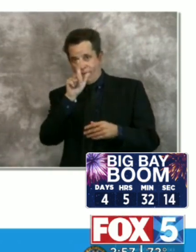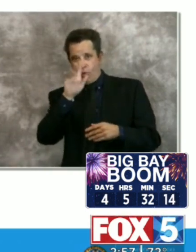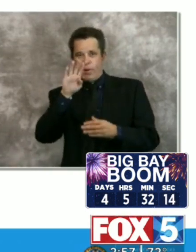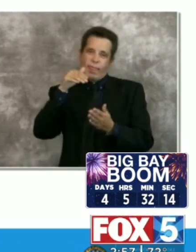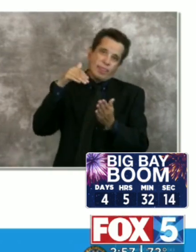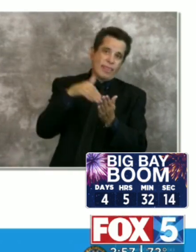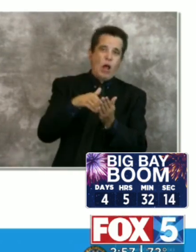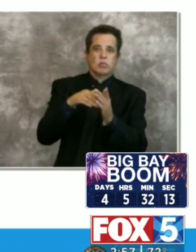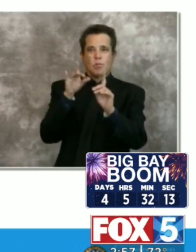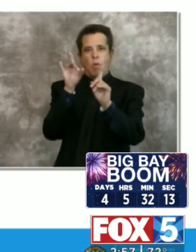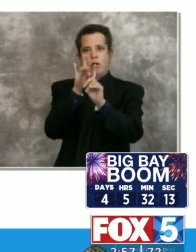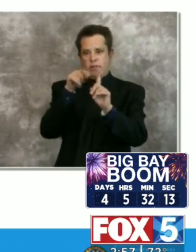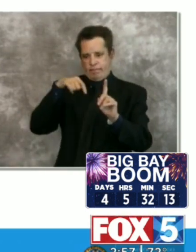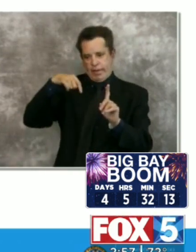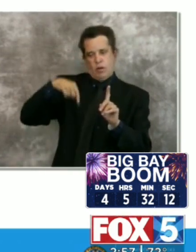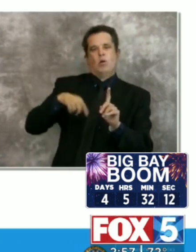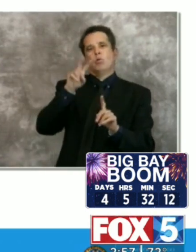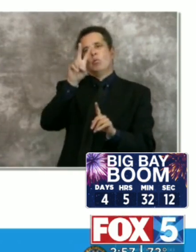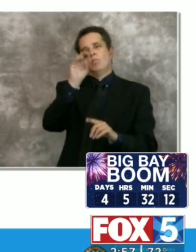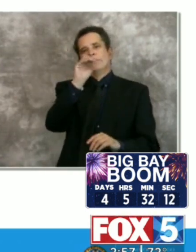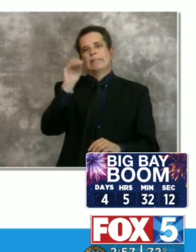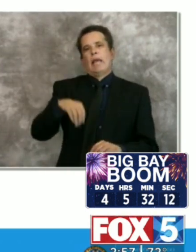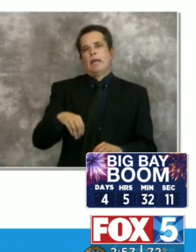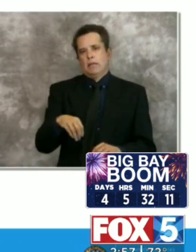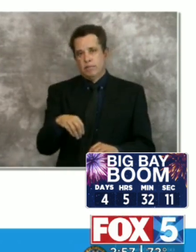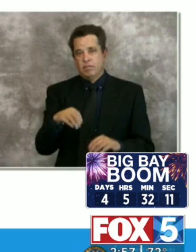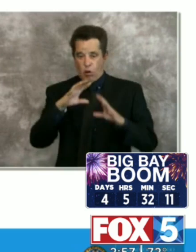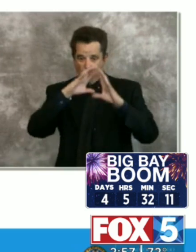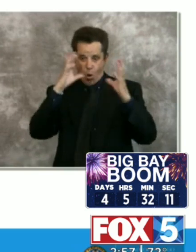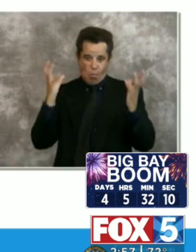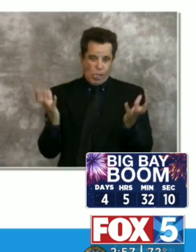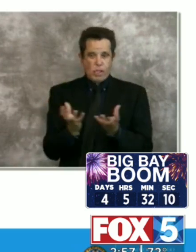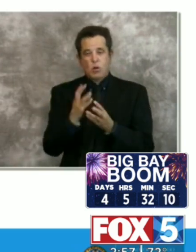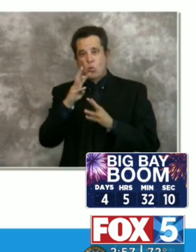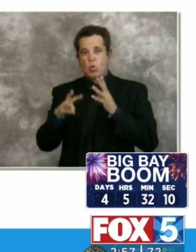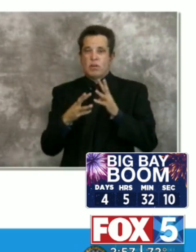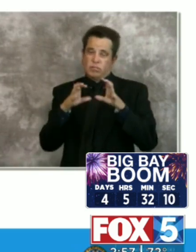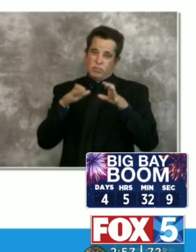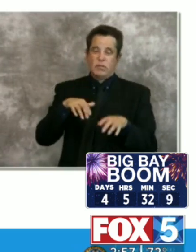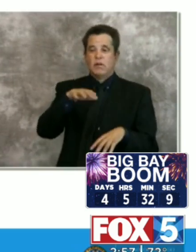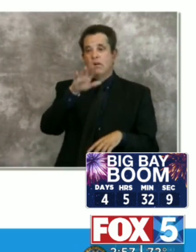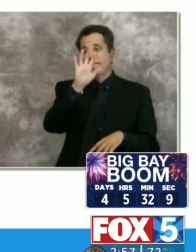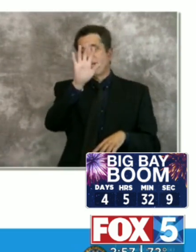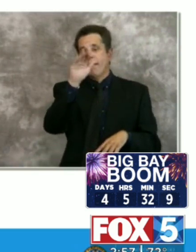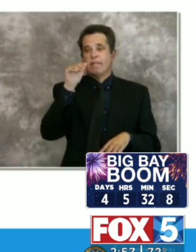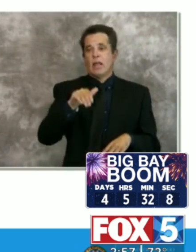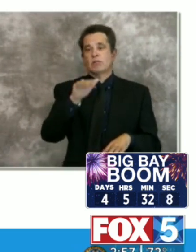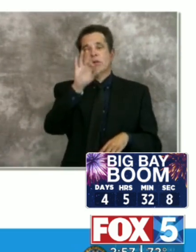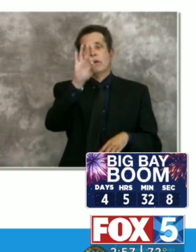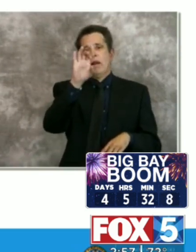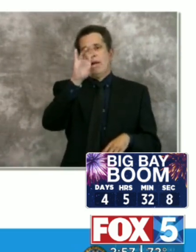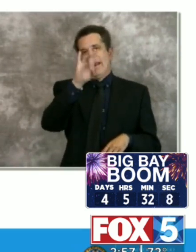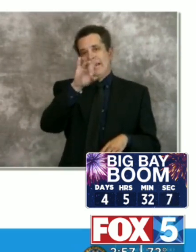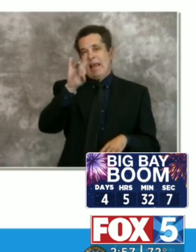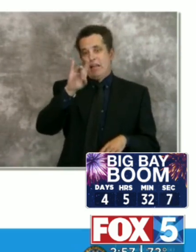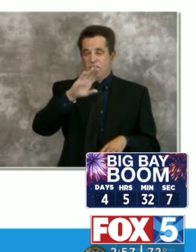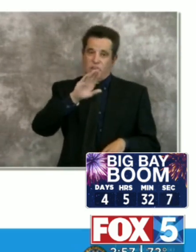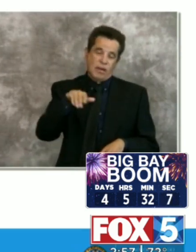OVER 126 1000 DEATHS CALIFORNIA'S REPORTING ALMOST 224. 1000 POSITIVE CASES WHICH